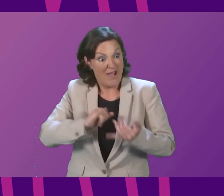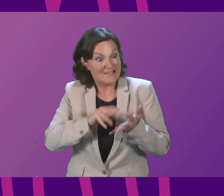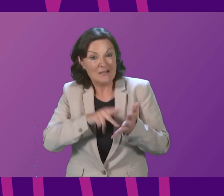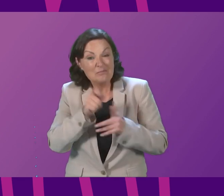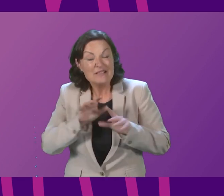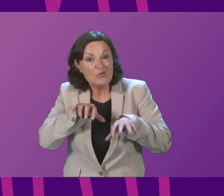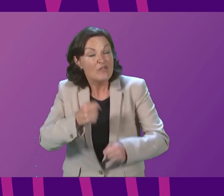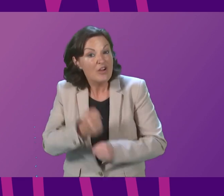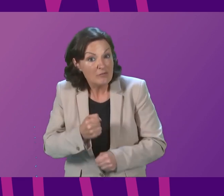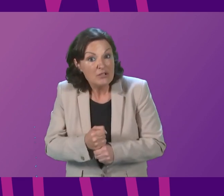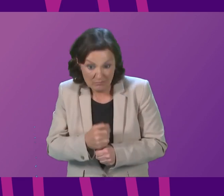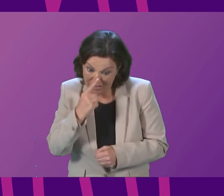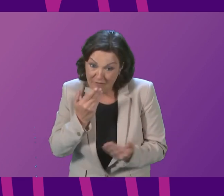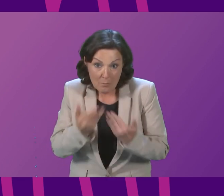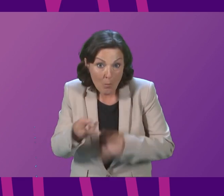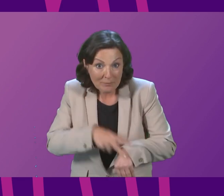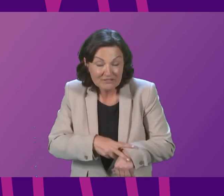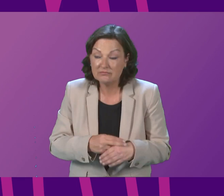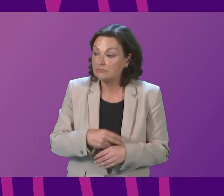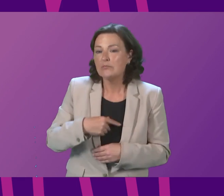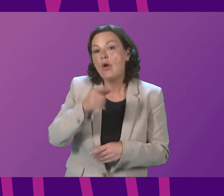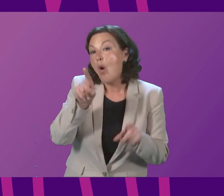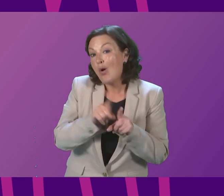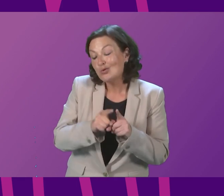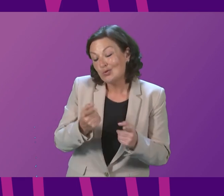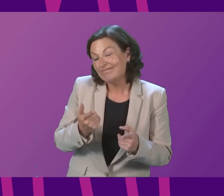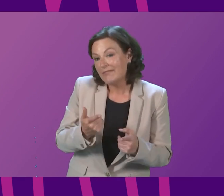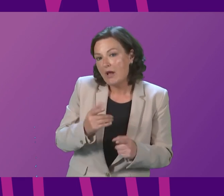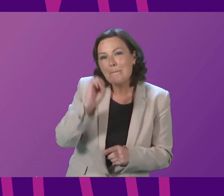We have a higher number of police officers proportionately than other parts of the United